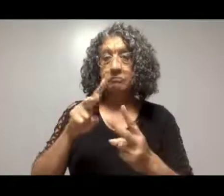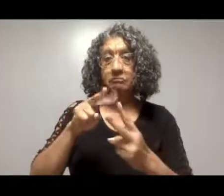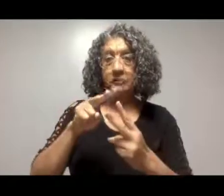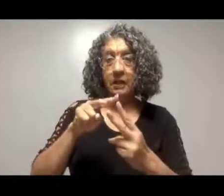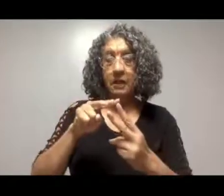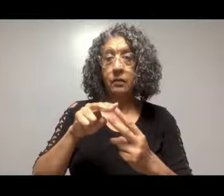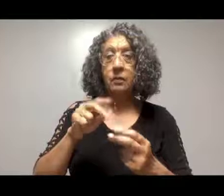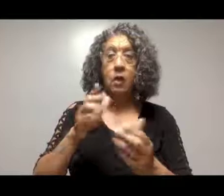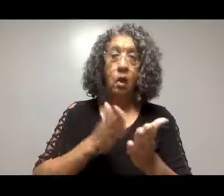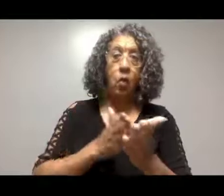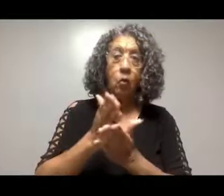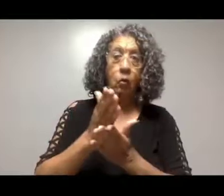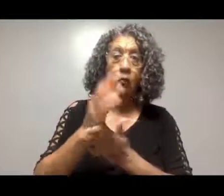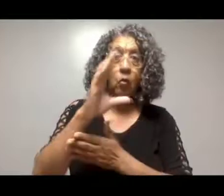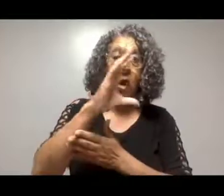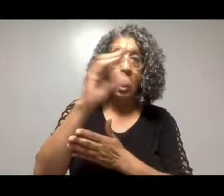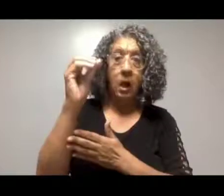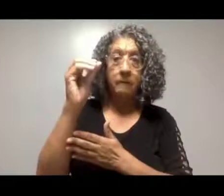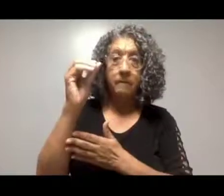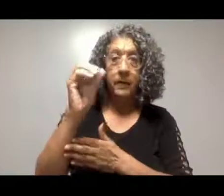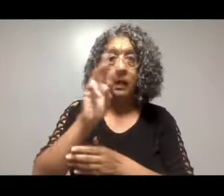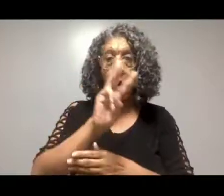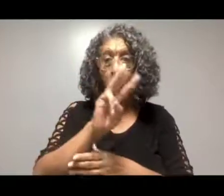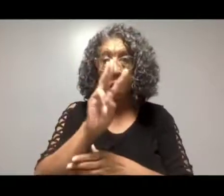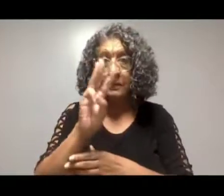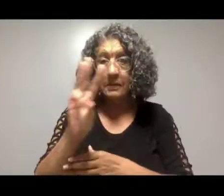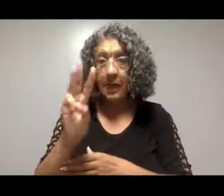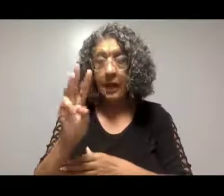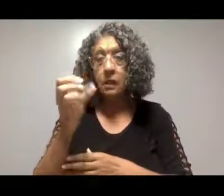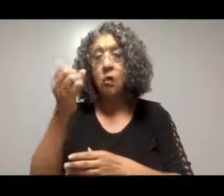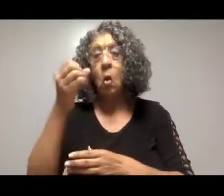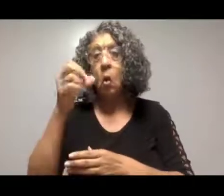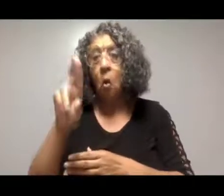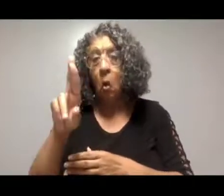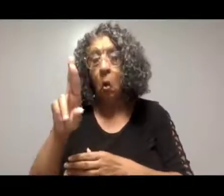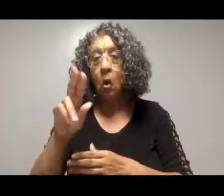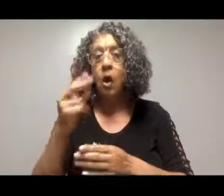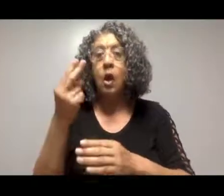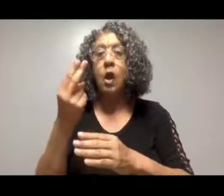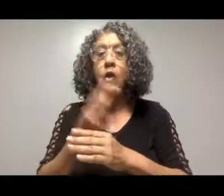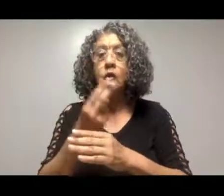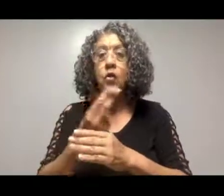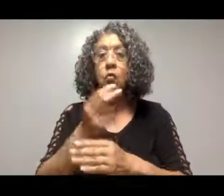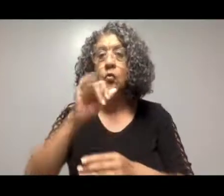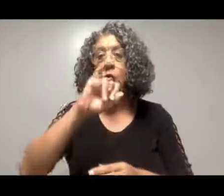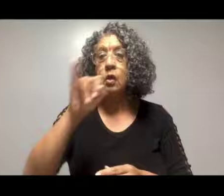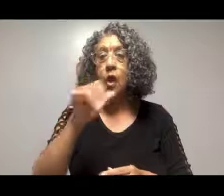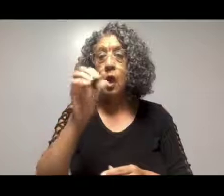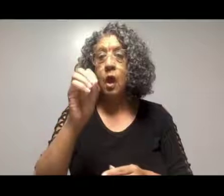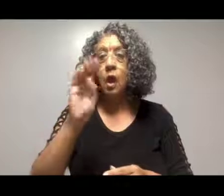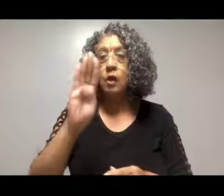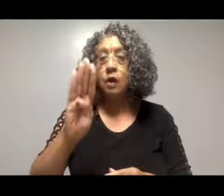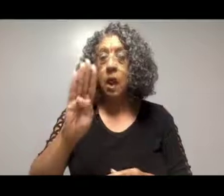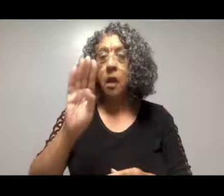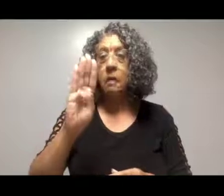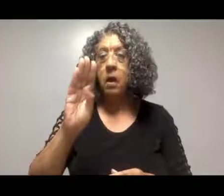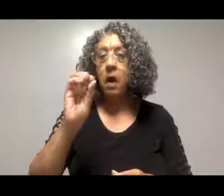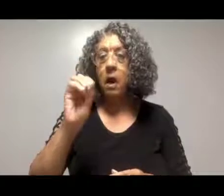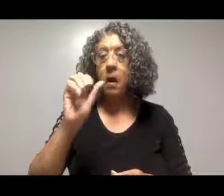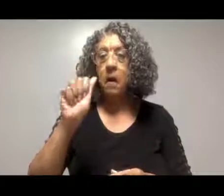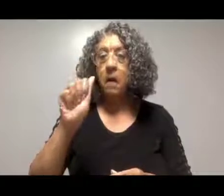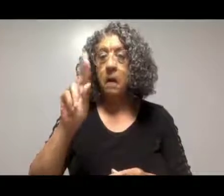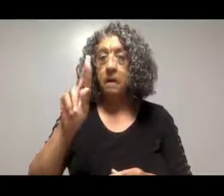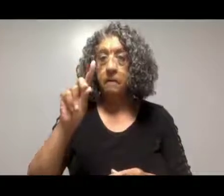You can either go through the company's website or use a job board